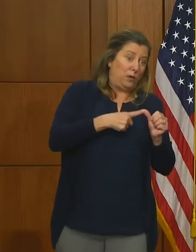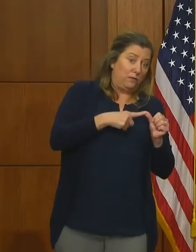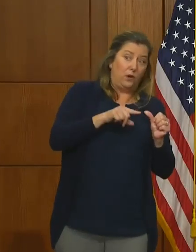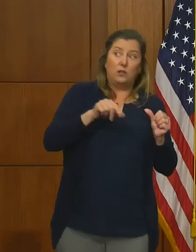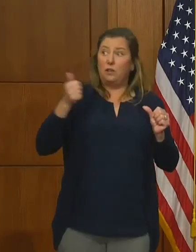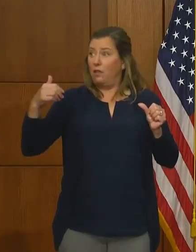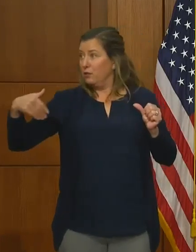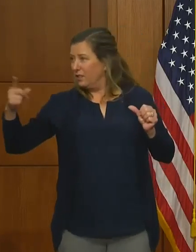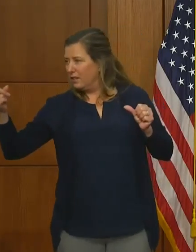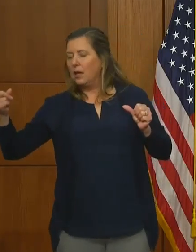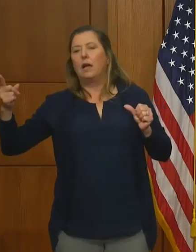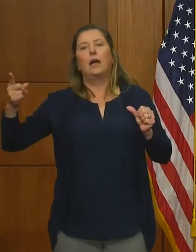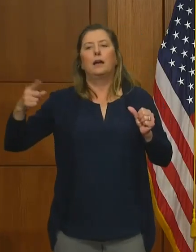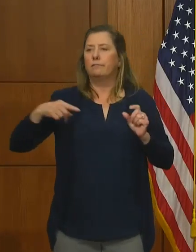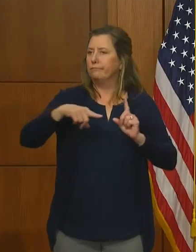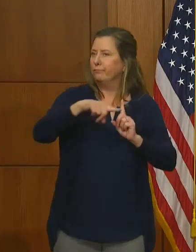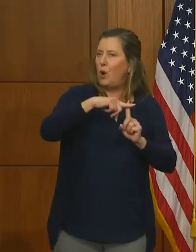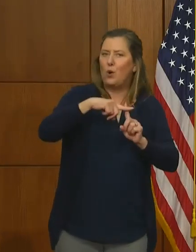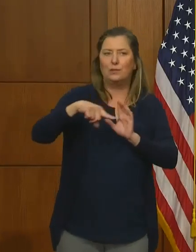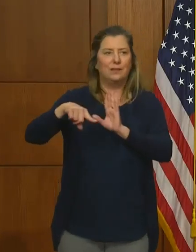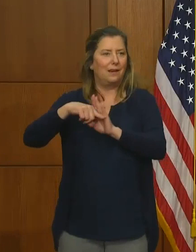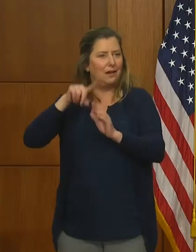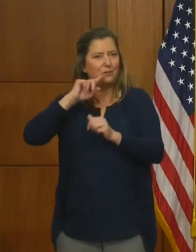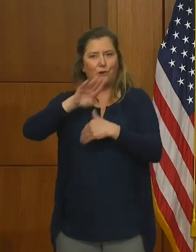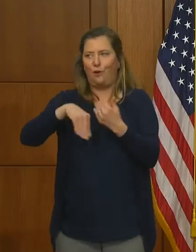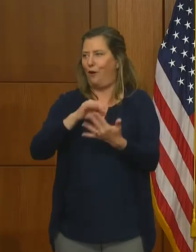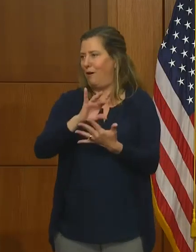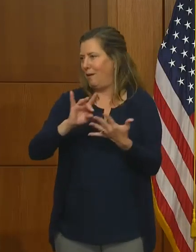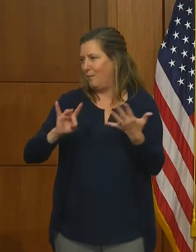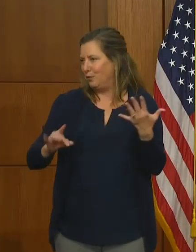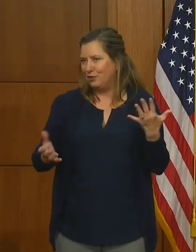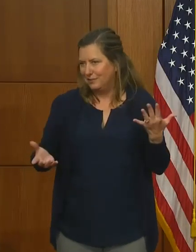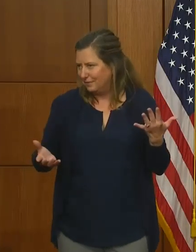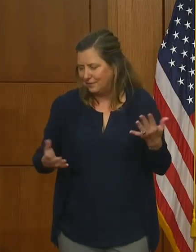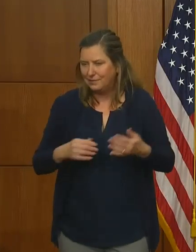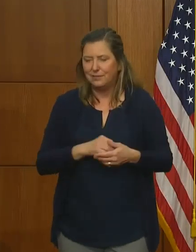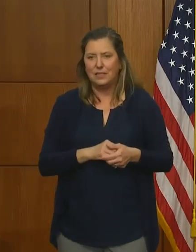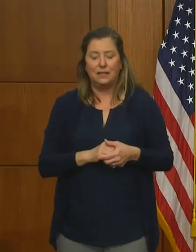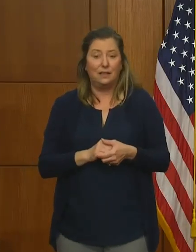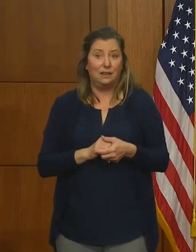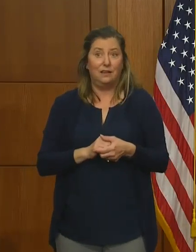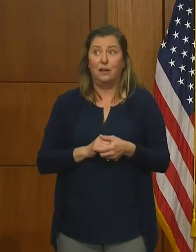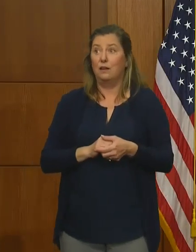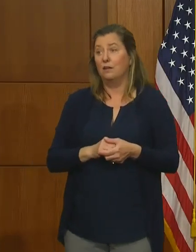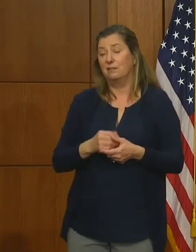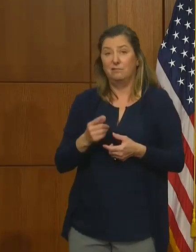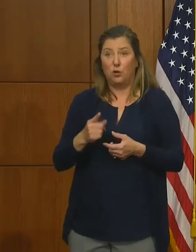OPEN UP ONE REGION BEFORE THE OTHER THERE ARE OUR PROS AND